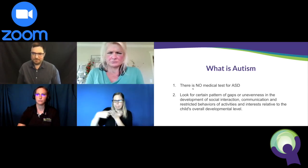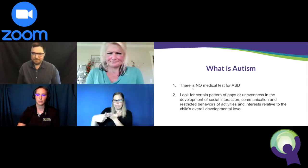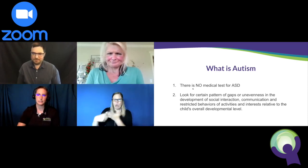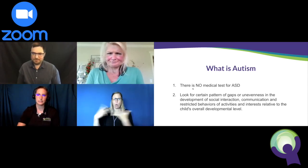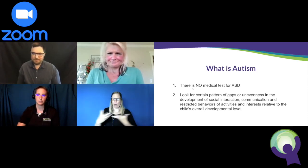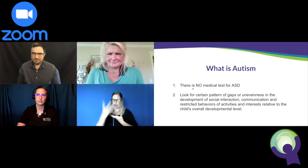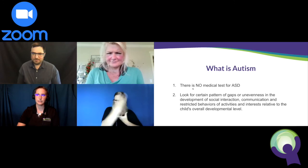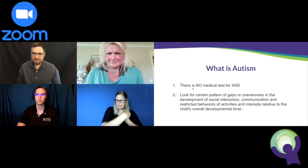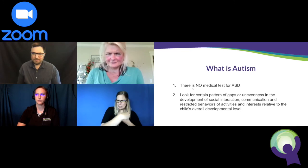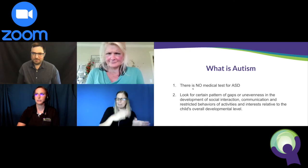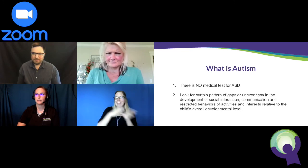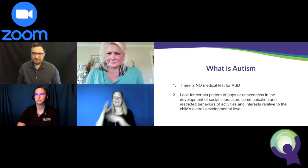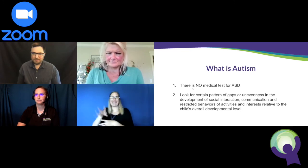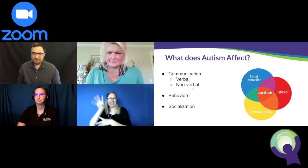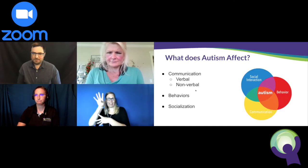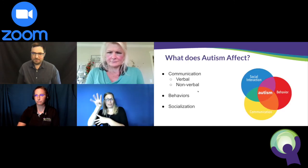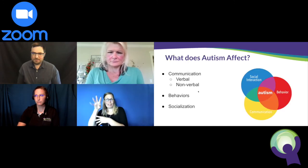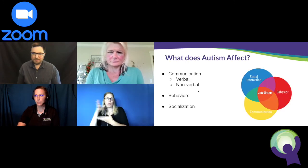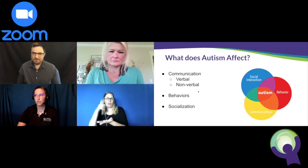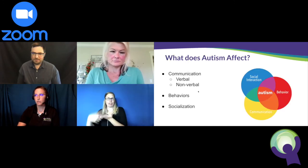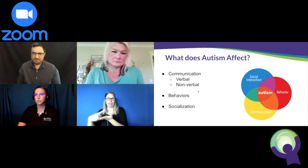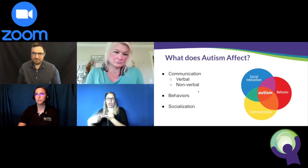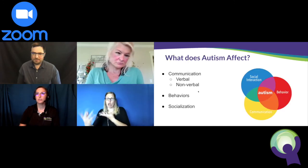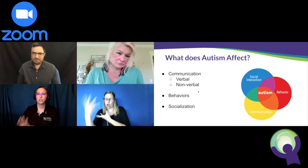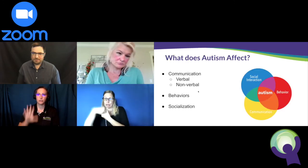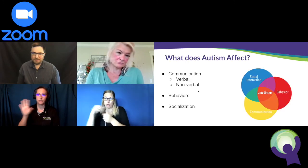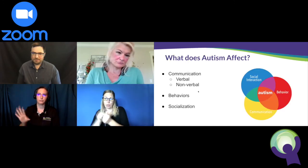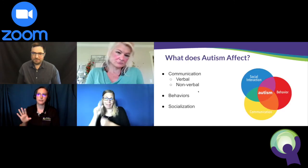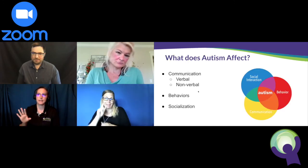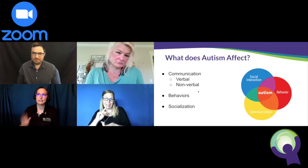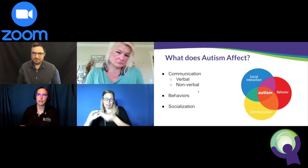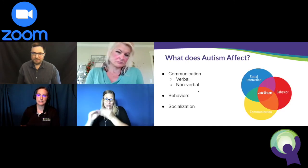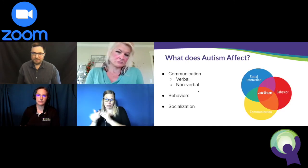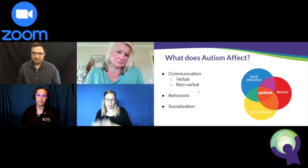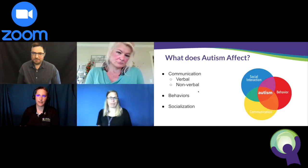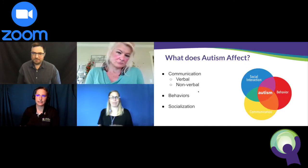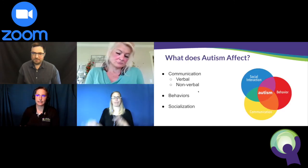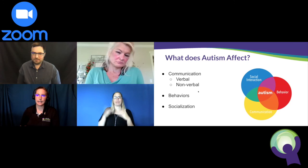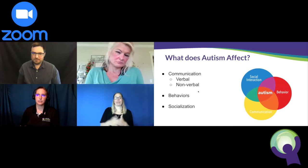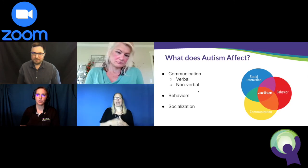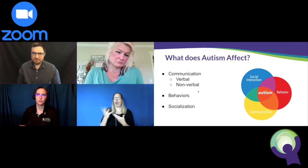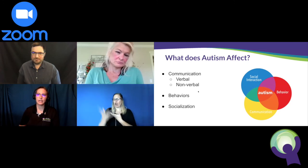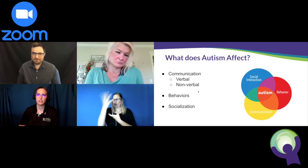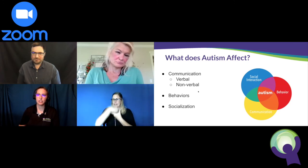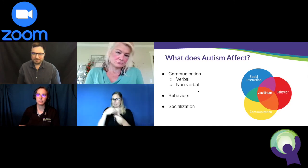autism with the deaf community. So here are the three things that autism affects. Again your communication which